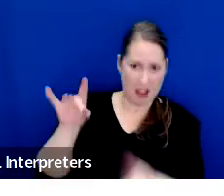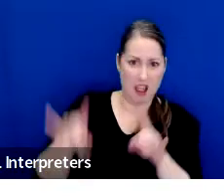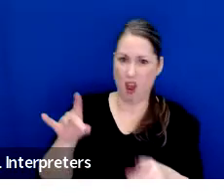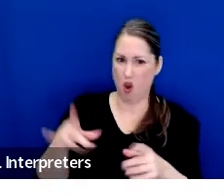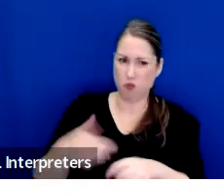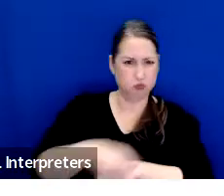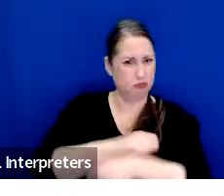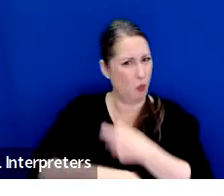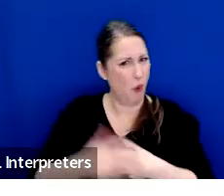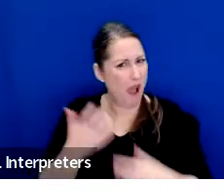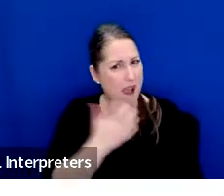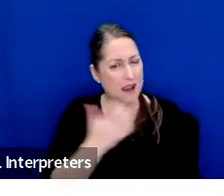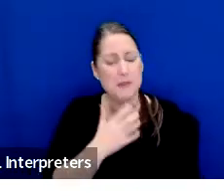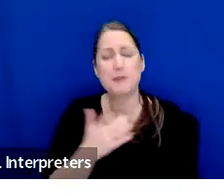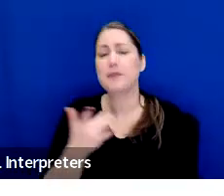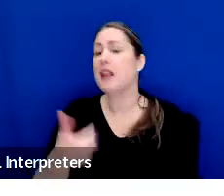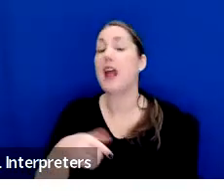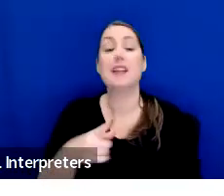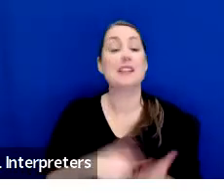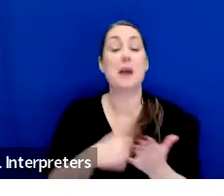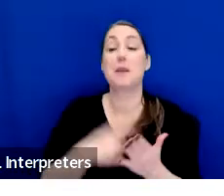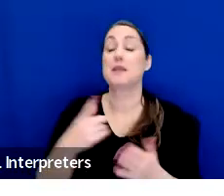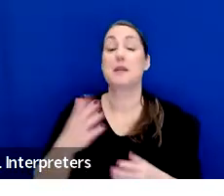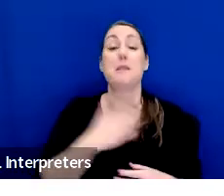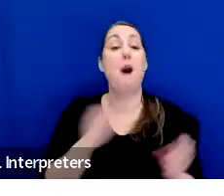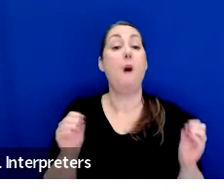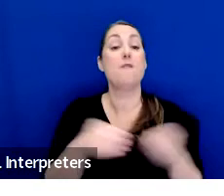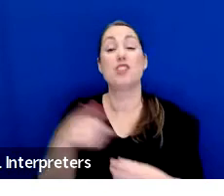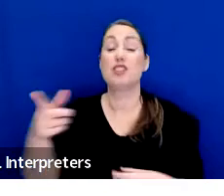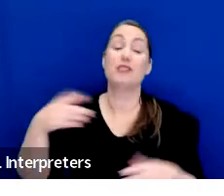She was like Run to my office, burst in and you won't sell. You will not believe what I found.